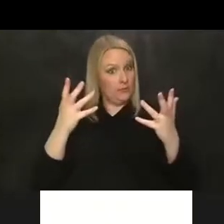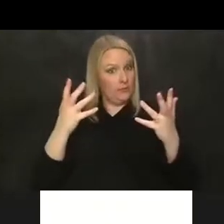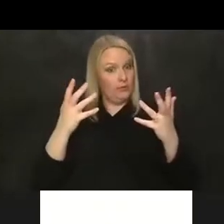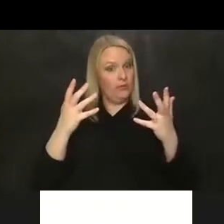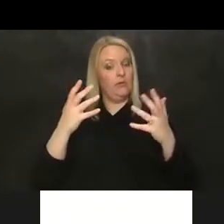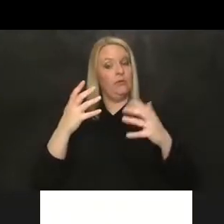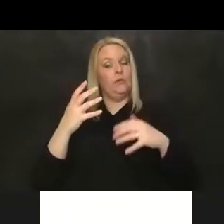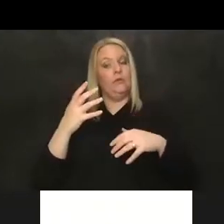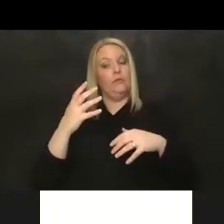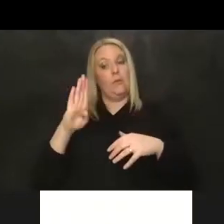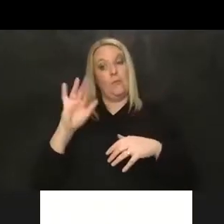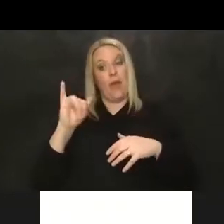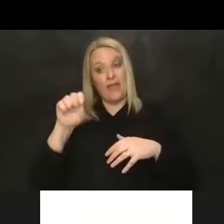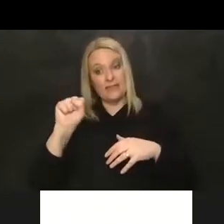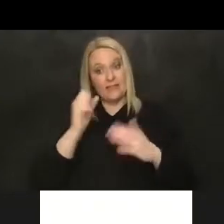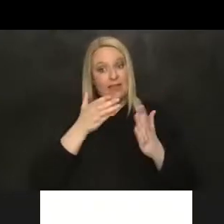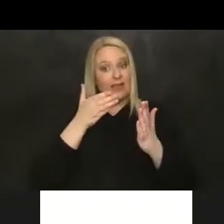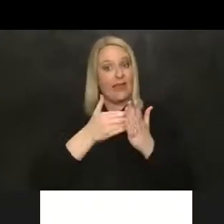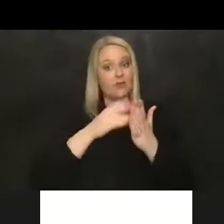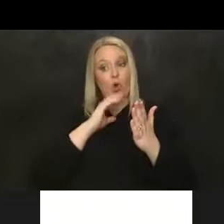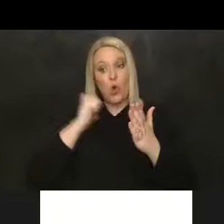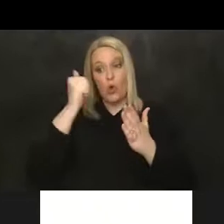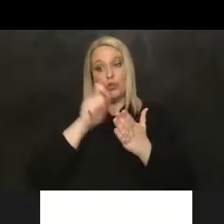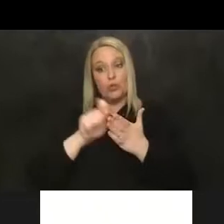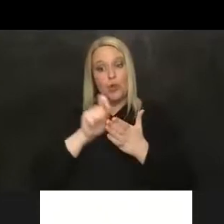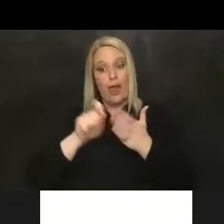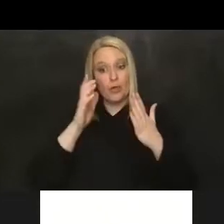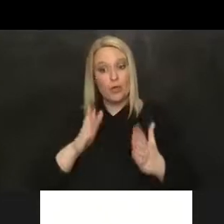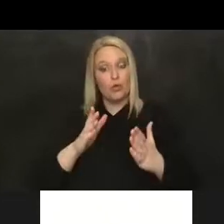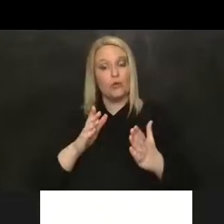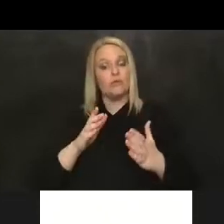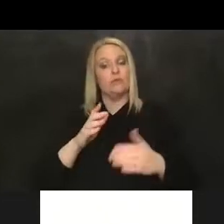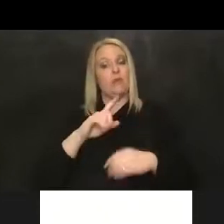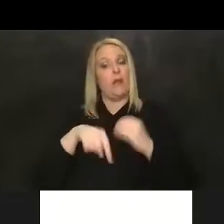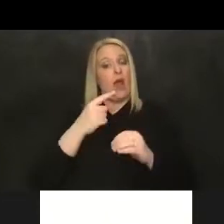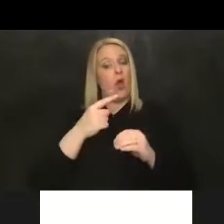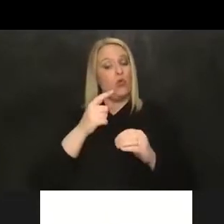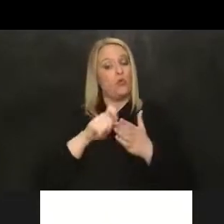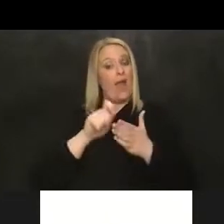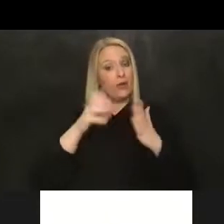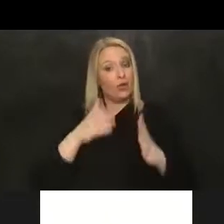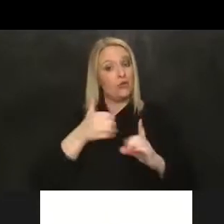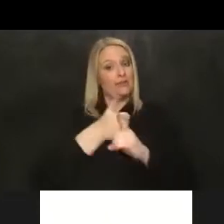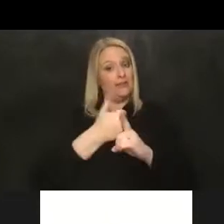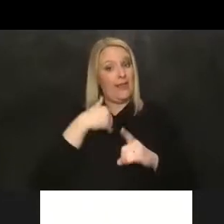biases against older writers, about writers who do have disabilities, as Brian said, you know, yeah, when